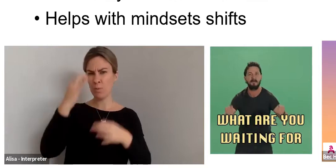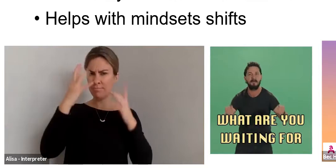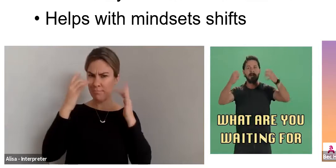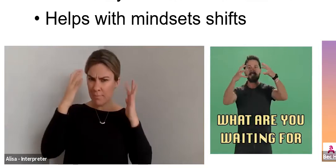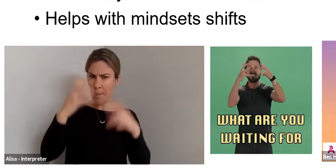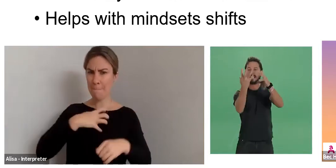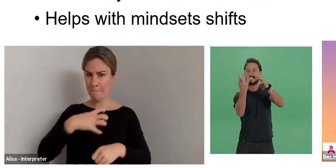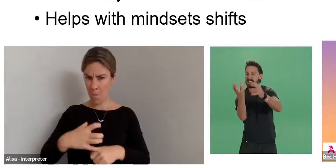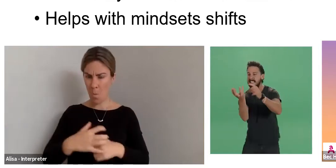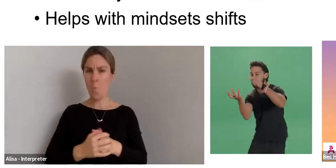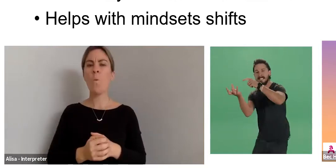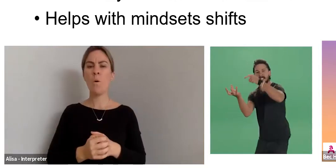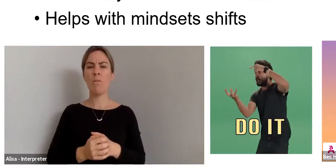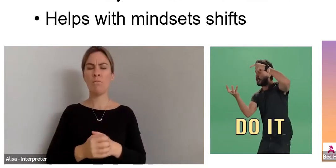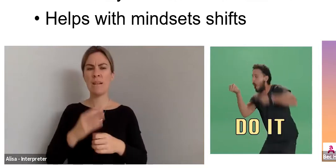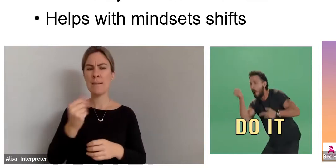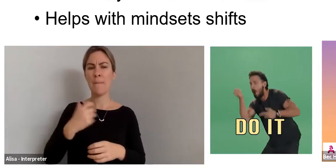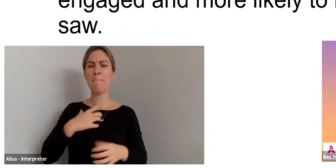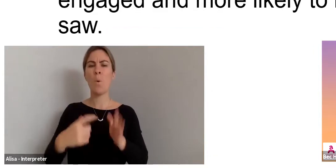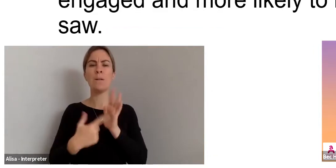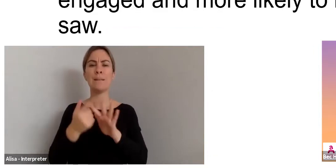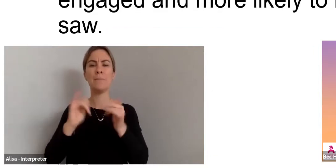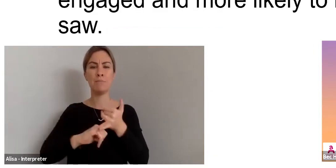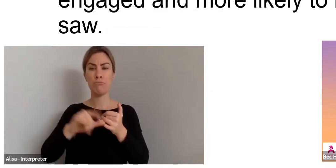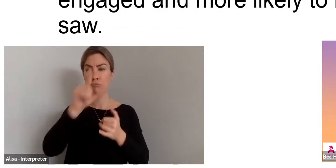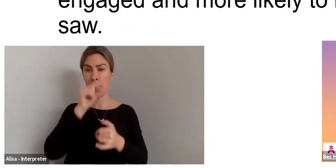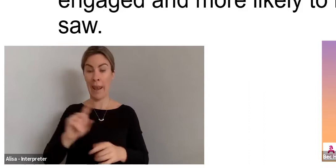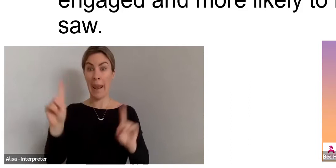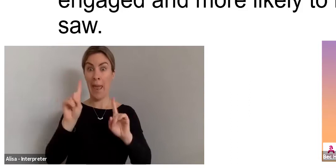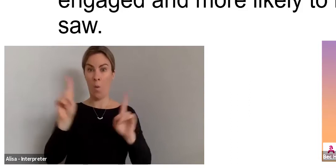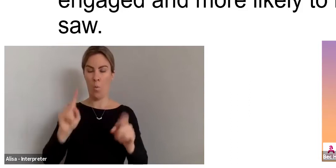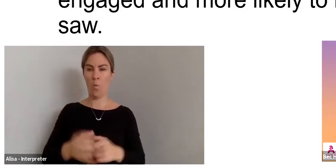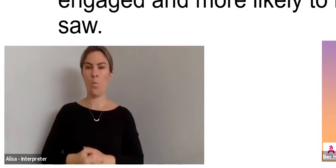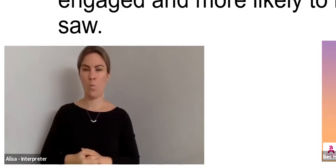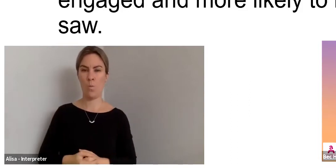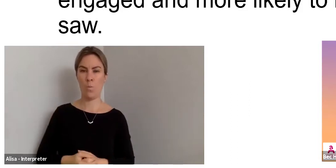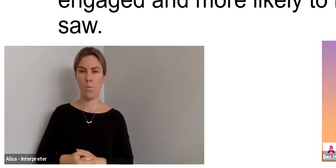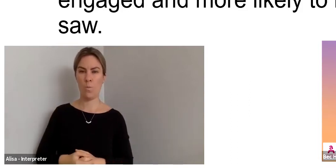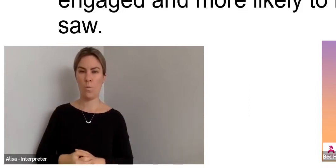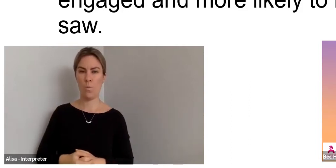practical terms. Things you can do right now. Number two. Include captions and videos.